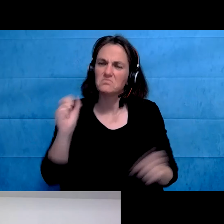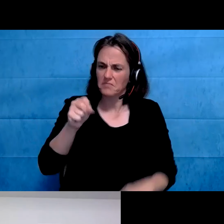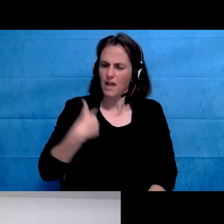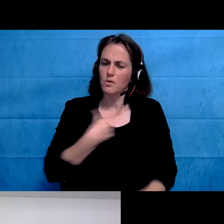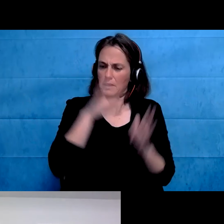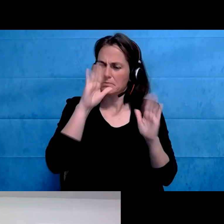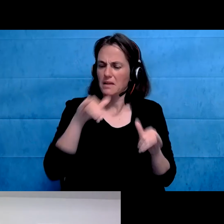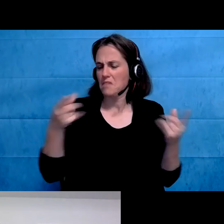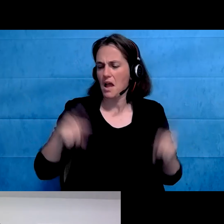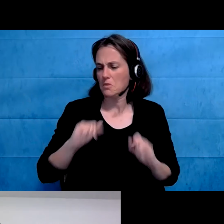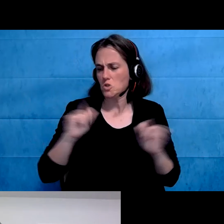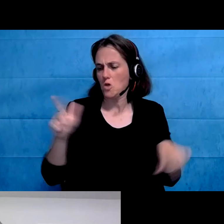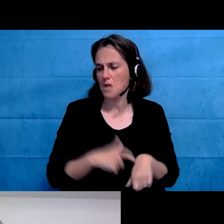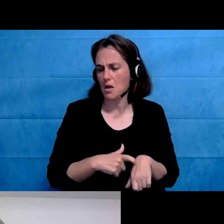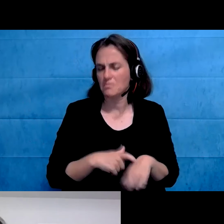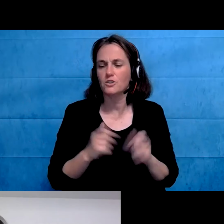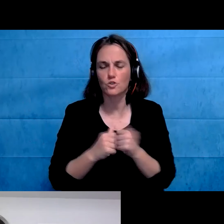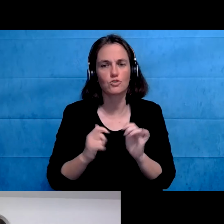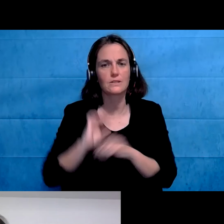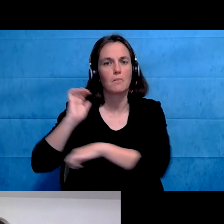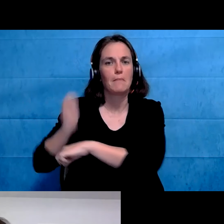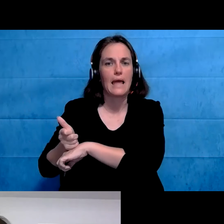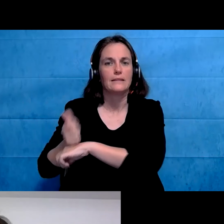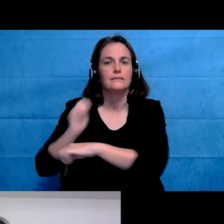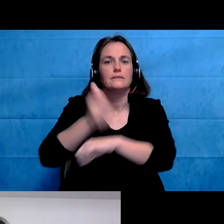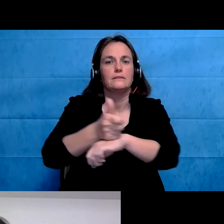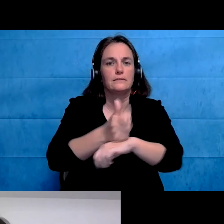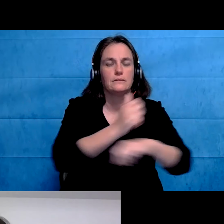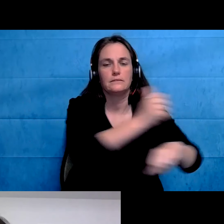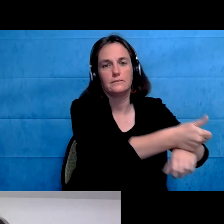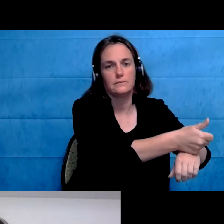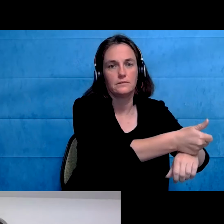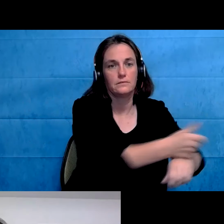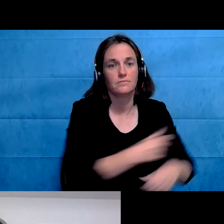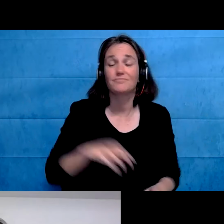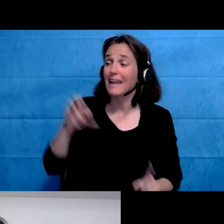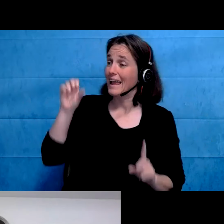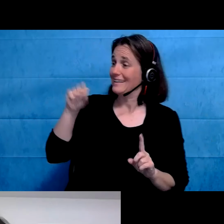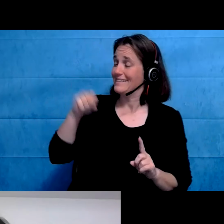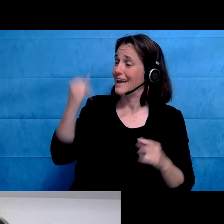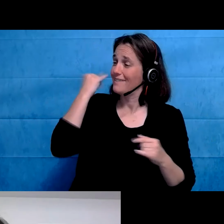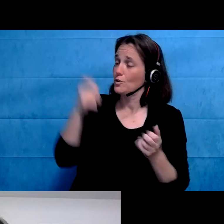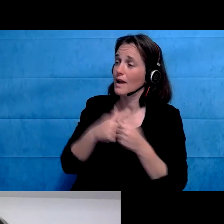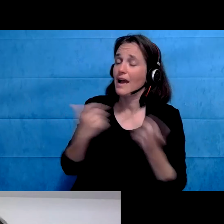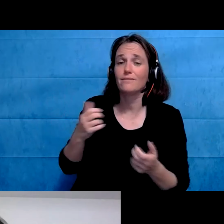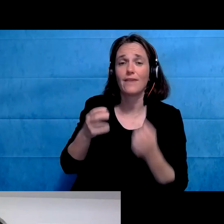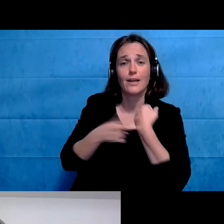This happens all the time, this is normal. Yeah, so if you have like a storage closet maybe in the midway point of your museum